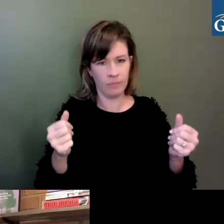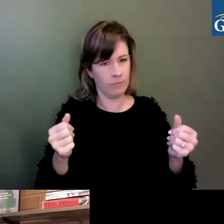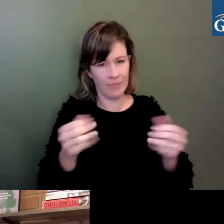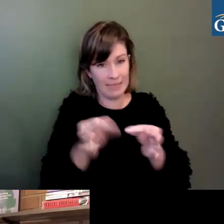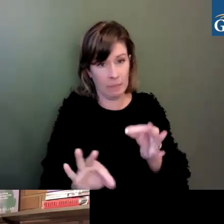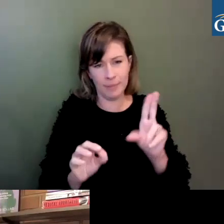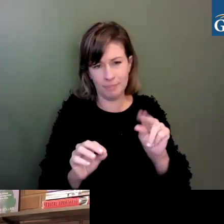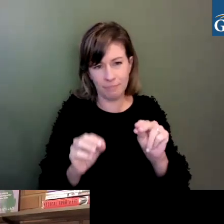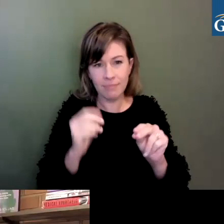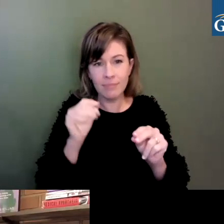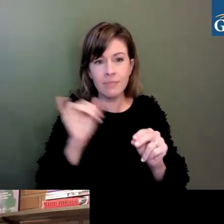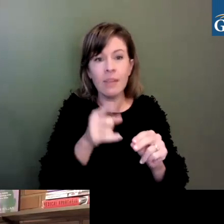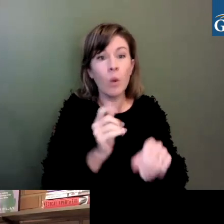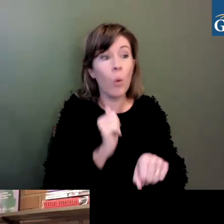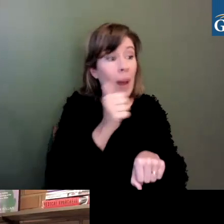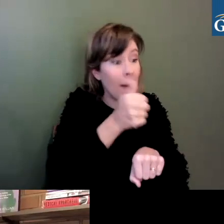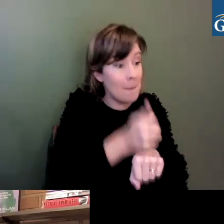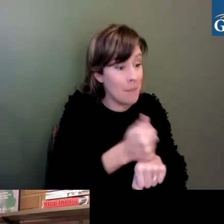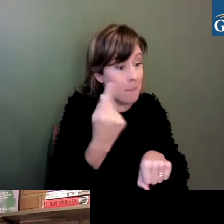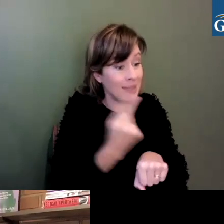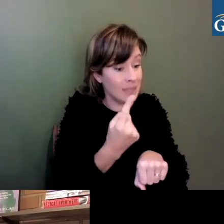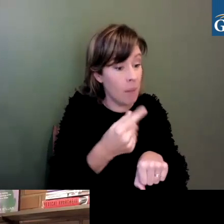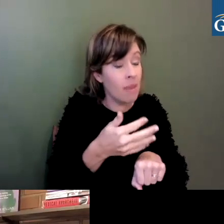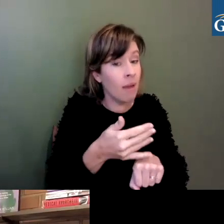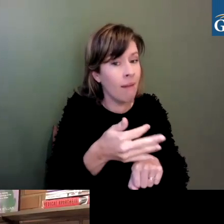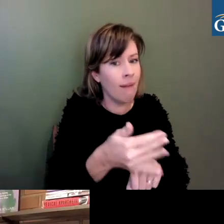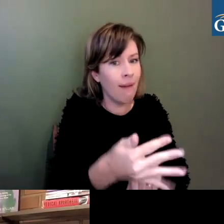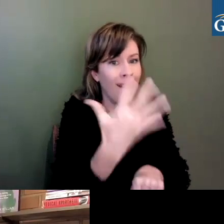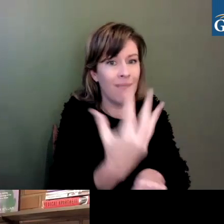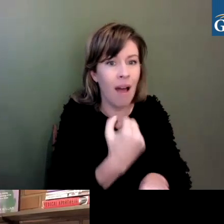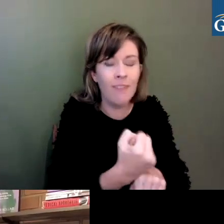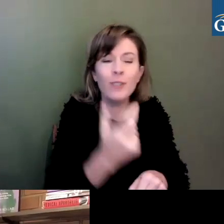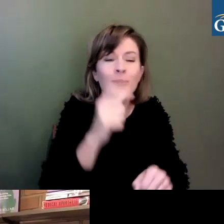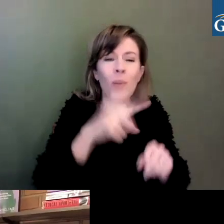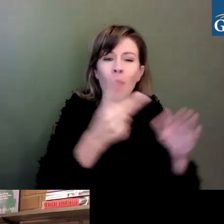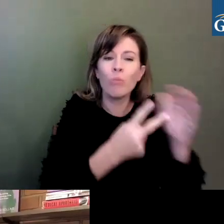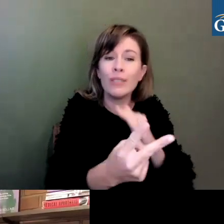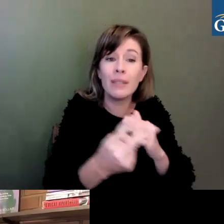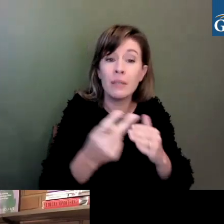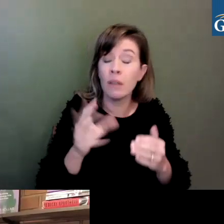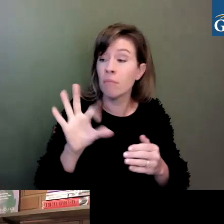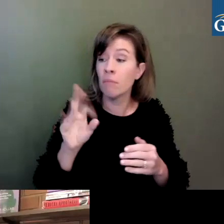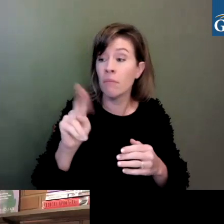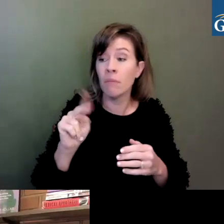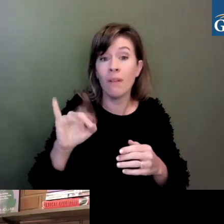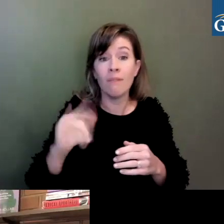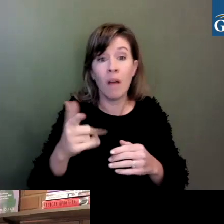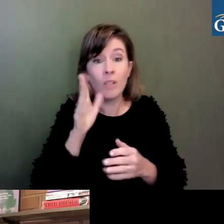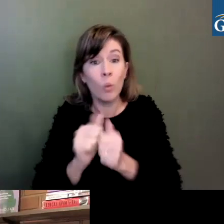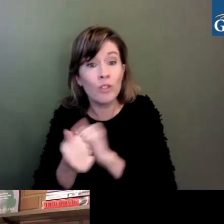know what will happen five years down the road where maybe funding changed, something will change in which